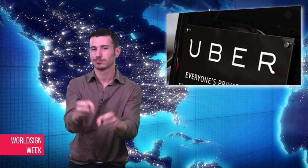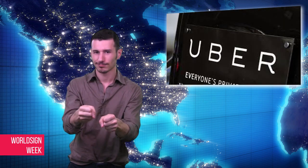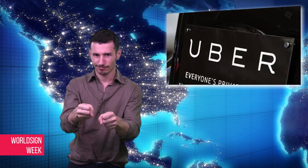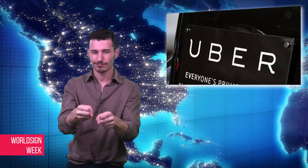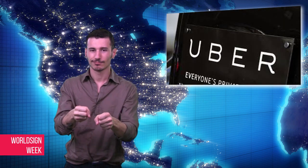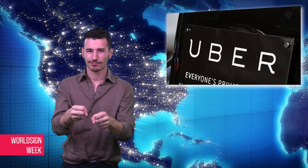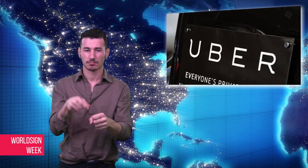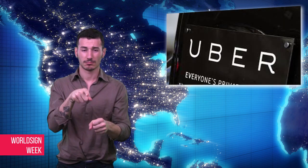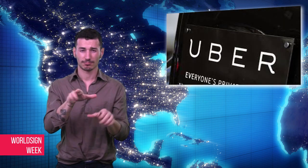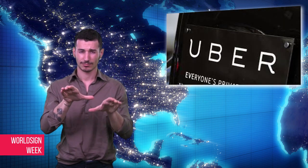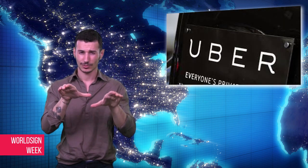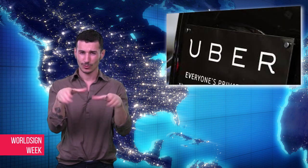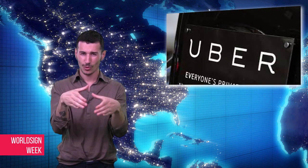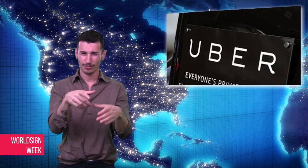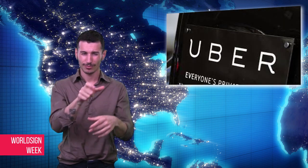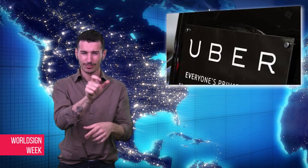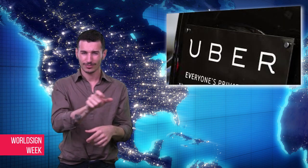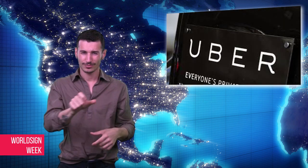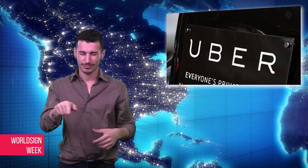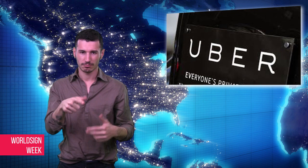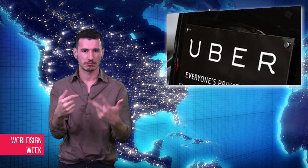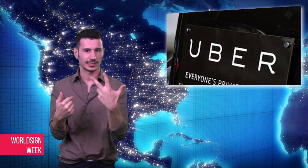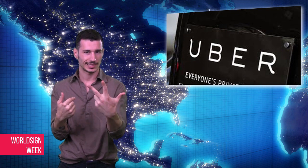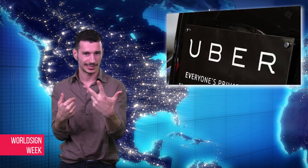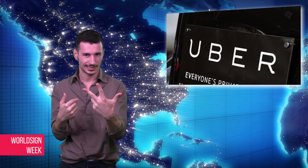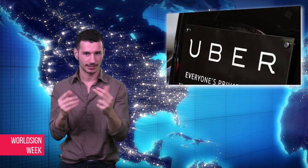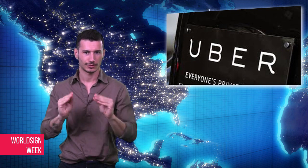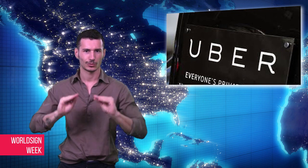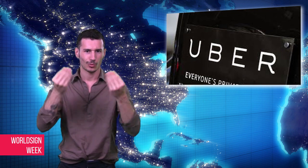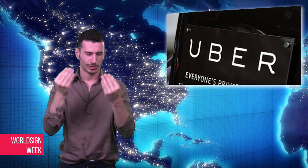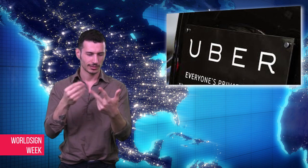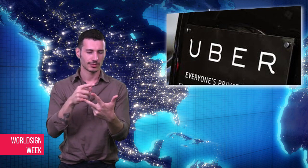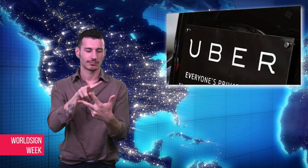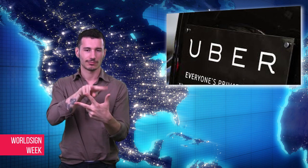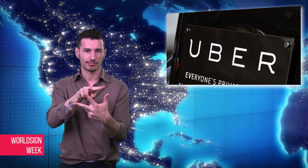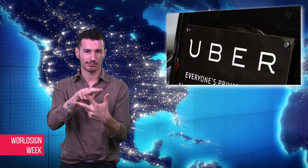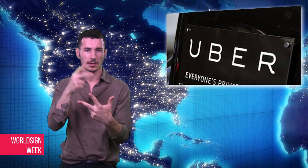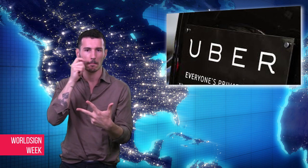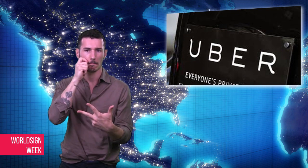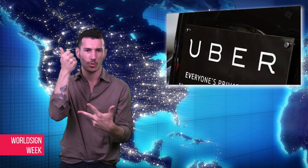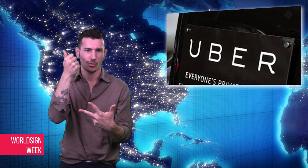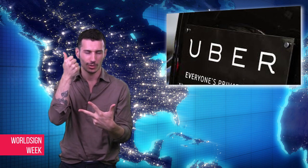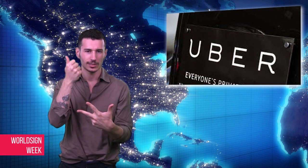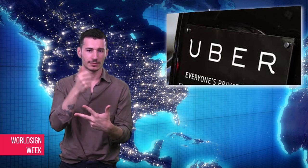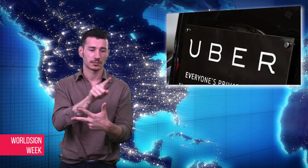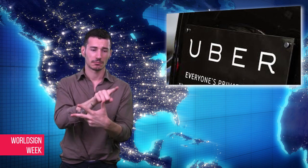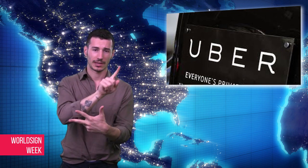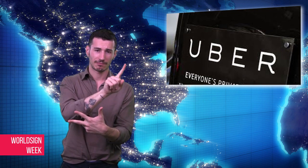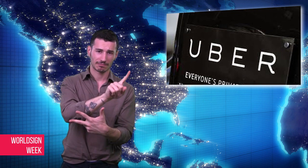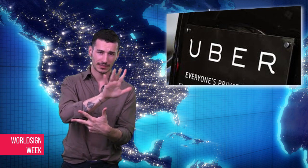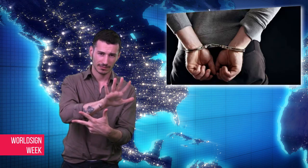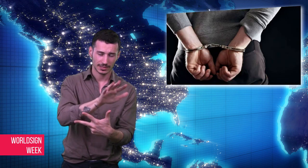teenagers. The teenagers were two boys 15 and 16 years old, and a girl who was